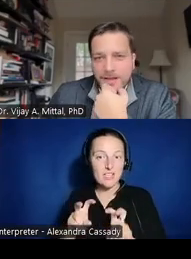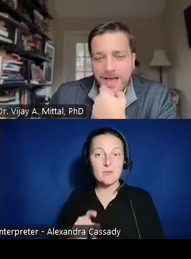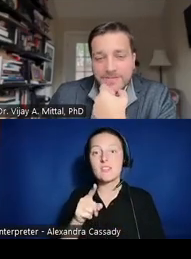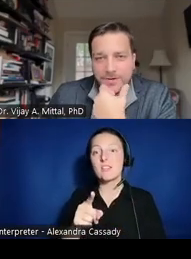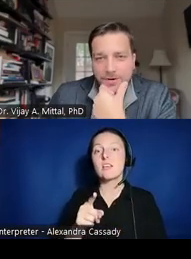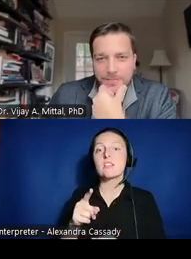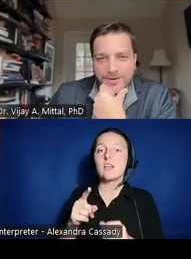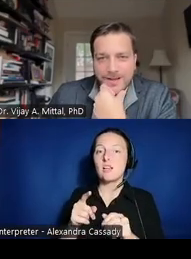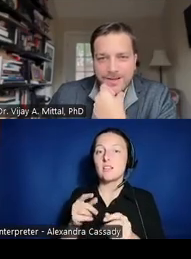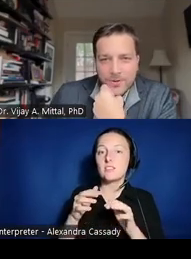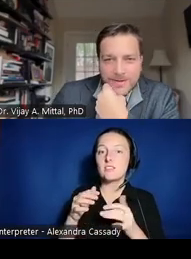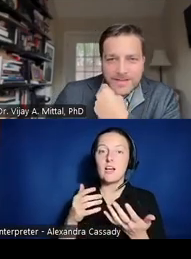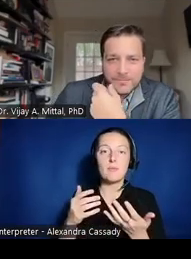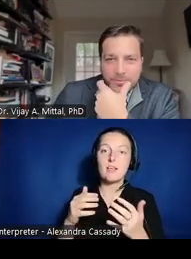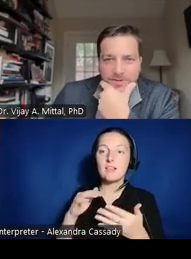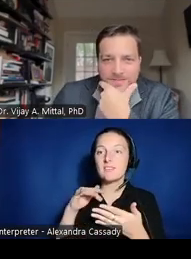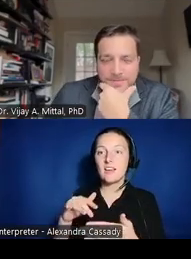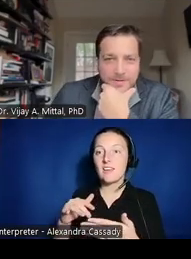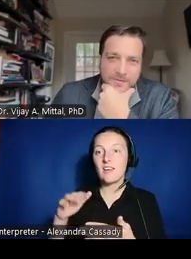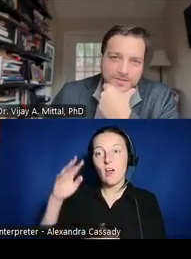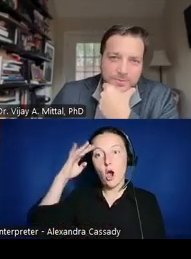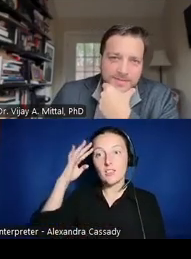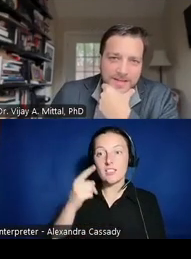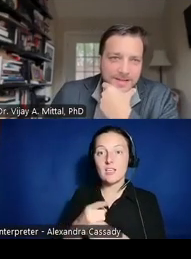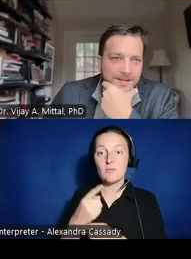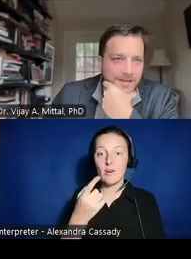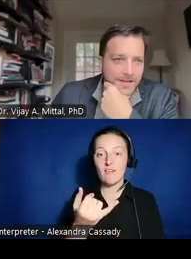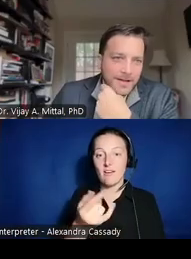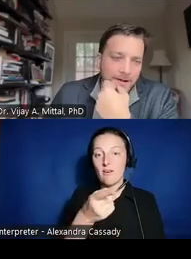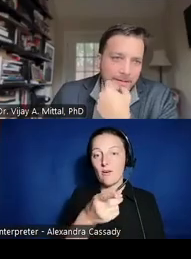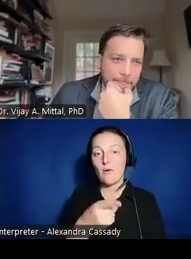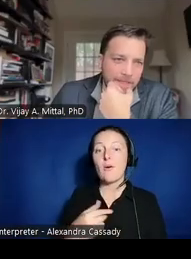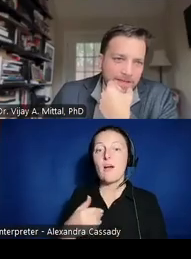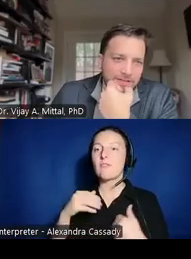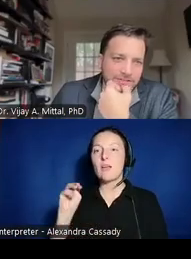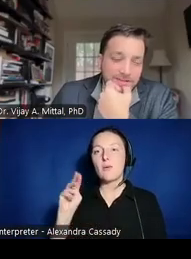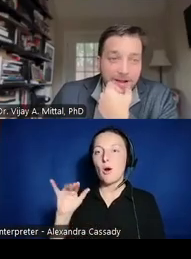hapticart paradigm where we get appropriception and visual delay. Um in addition to that,